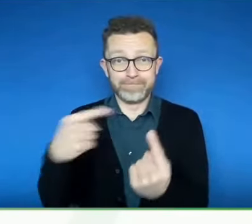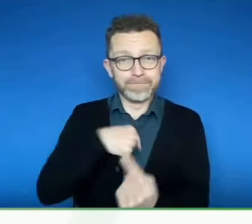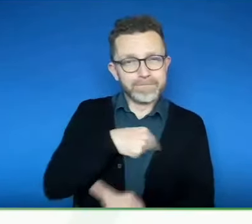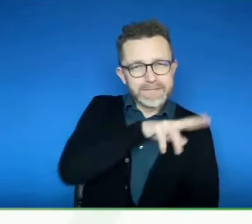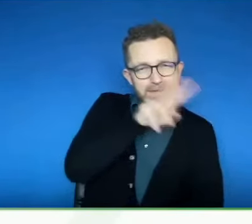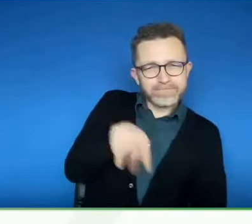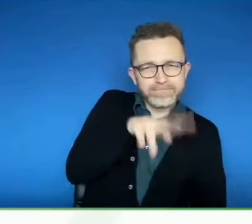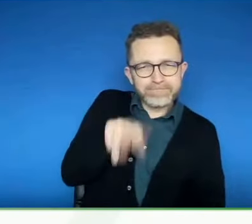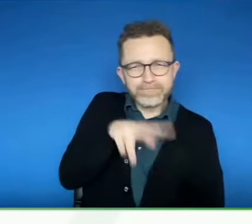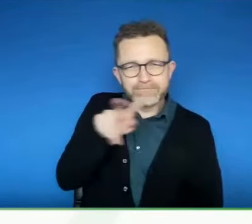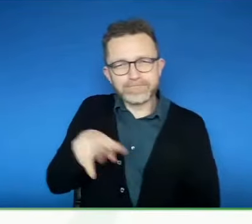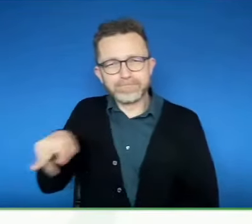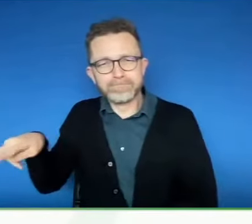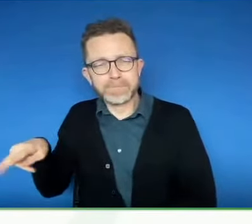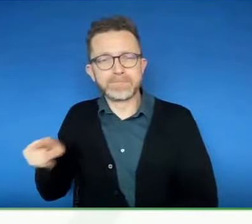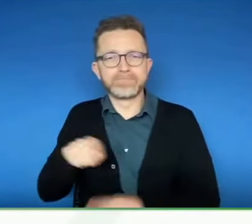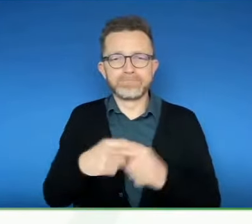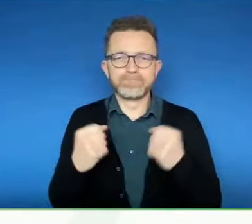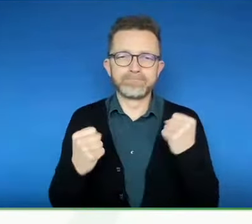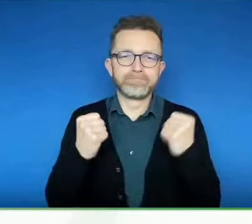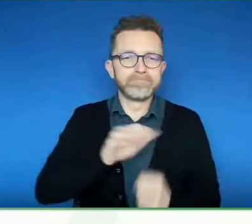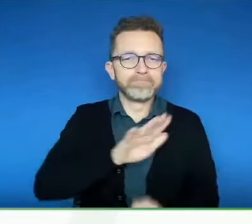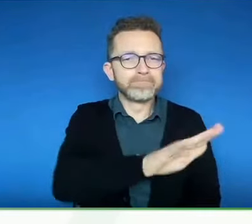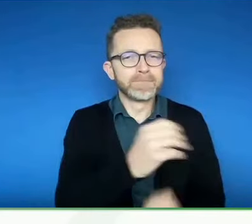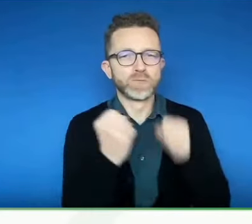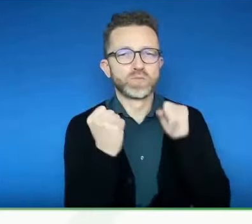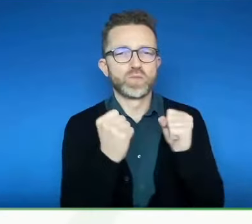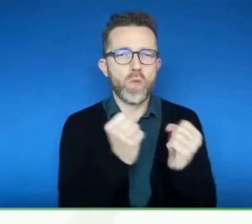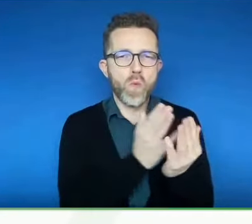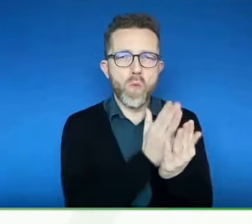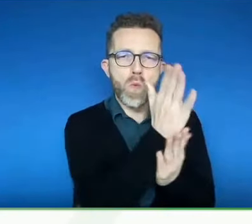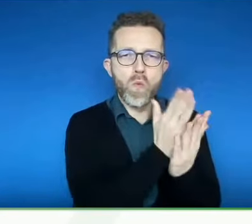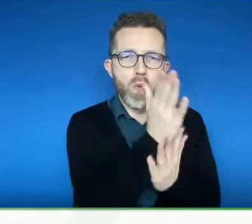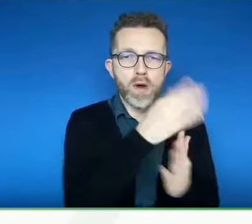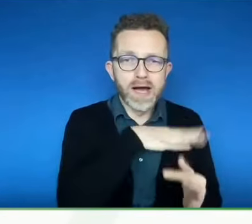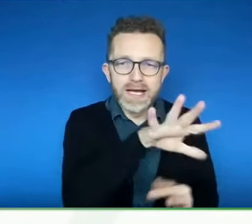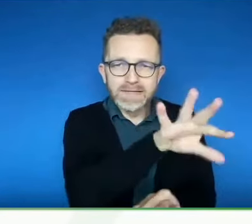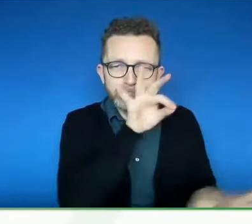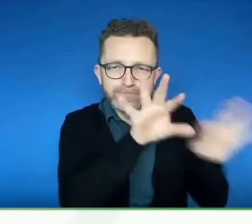our self advocates and the people we hold meetings with half the